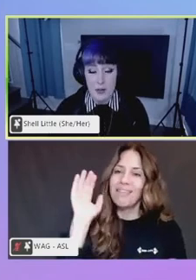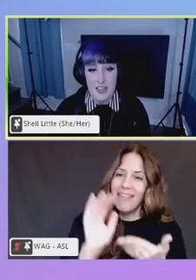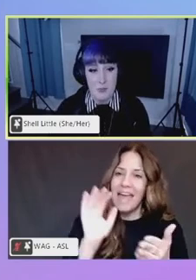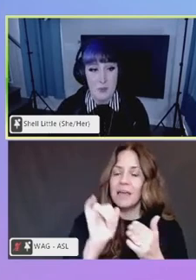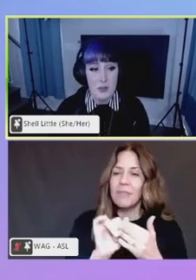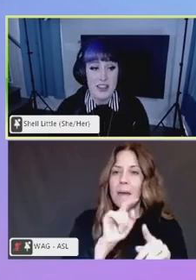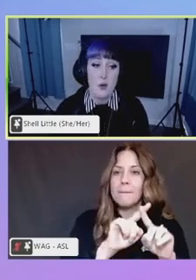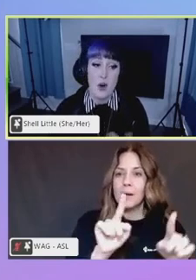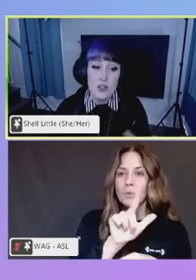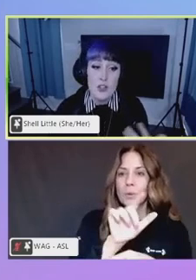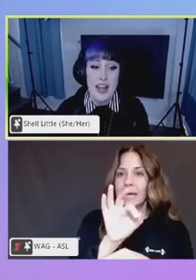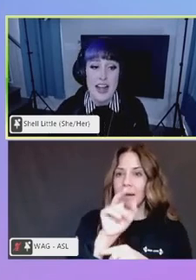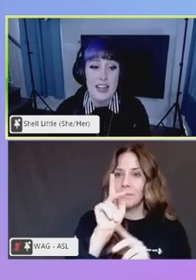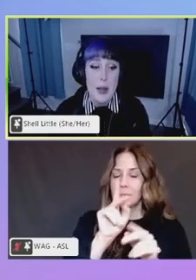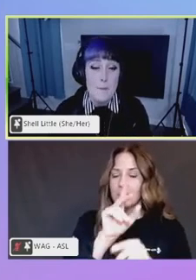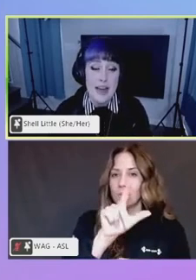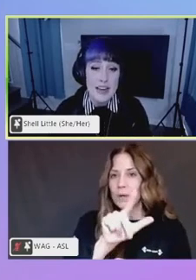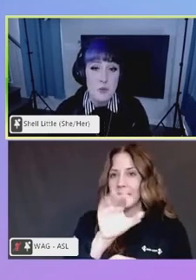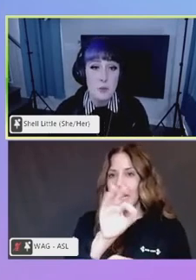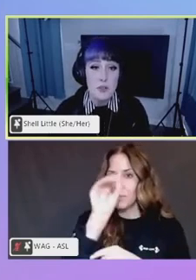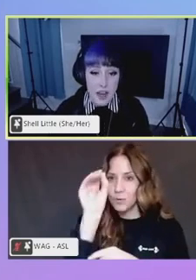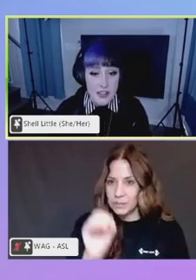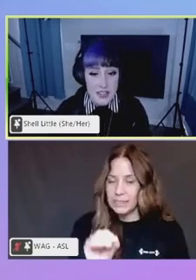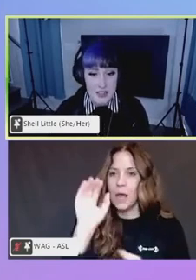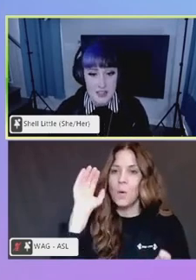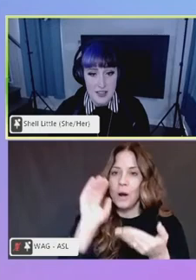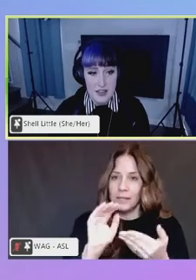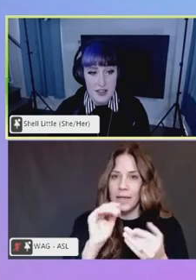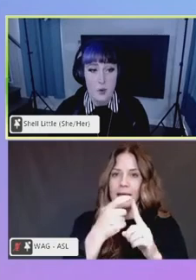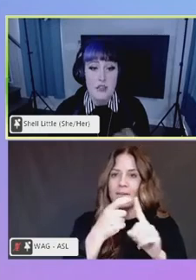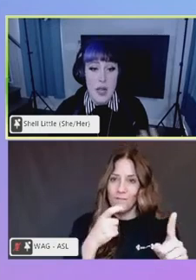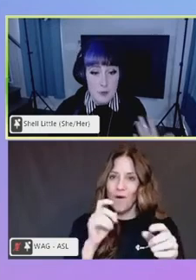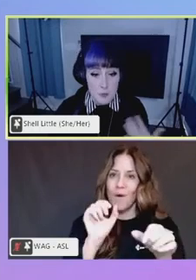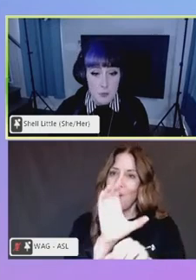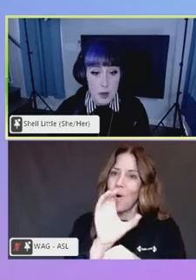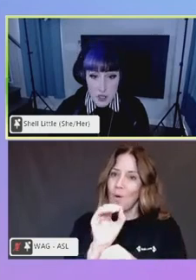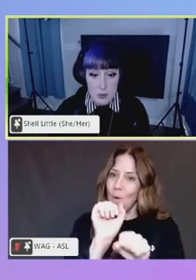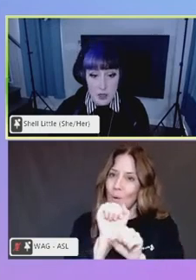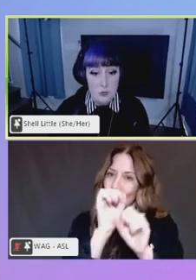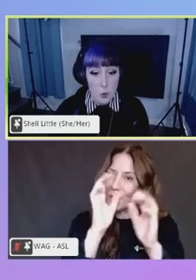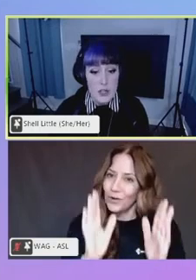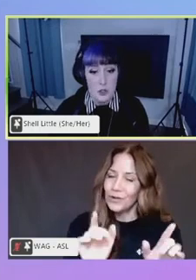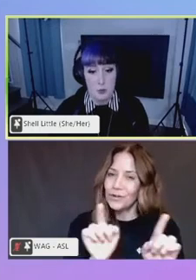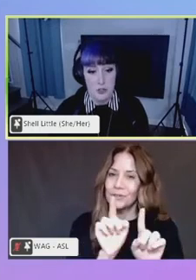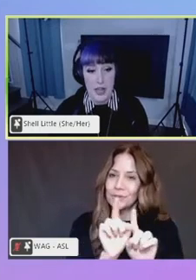survey and the buy-in from senior leadership, you know, that is 38% of people who said that they were locking them